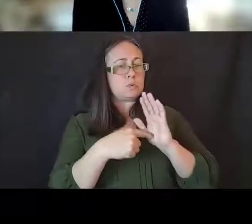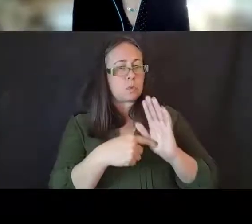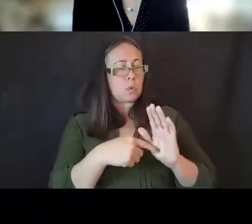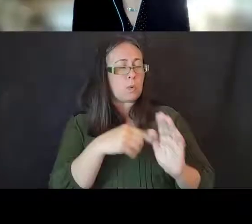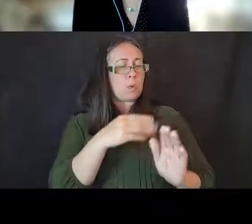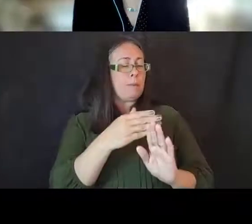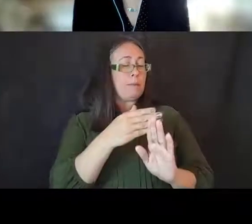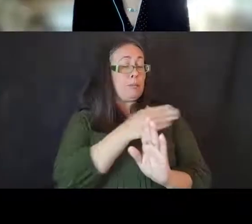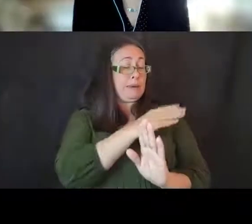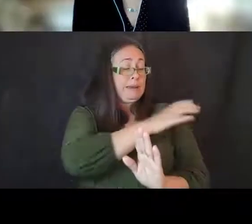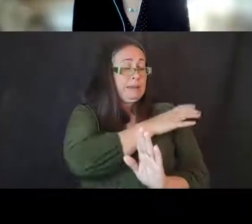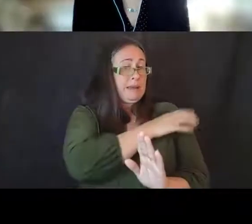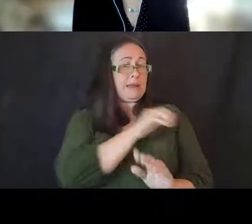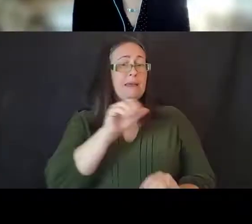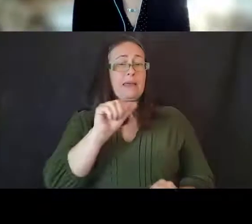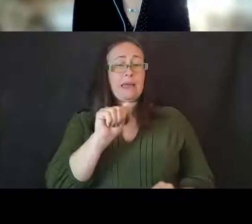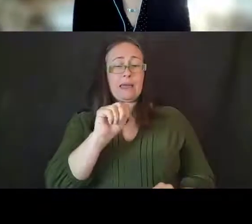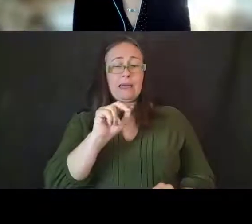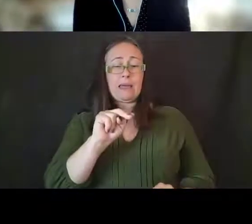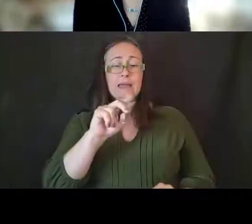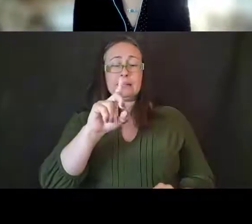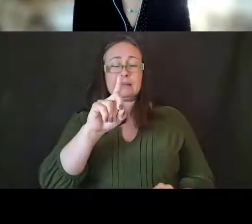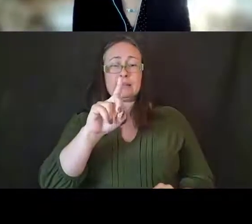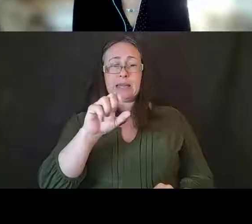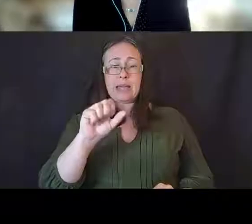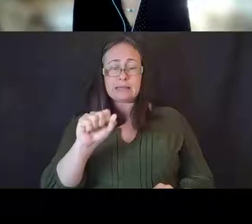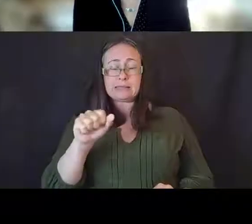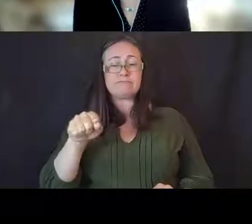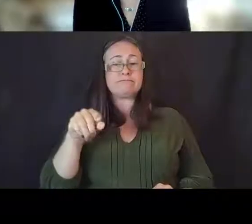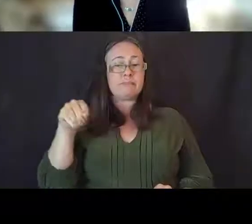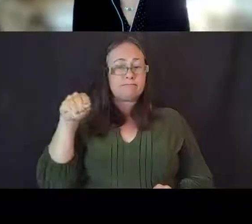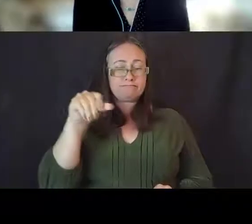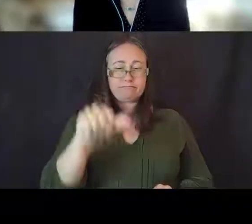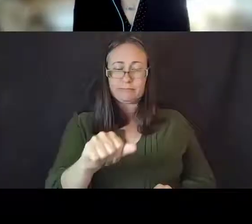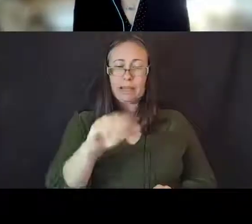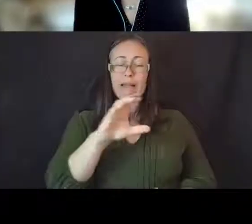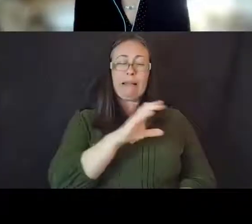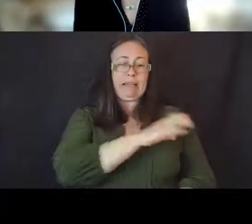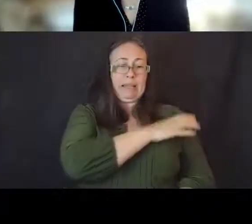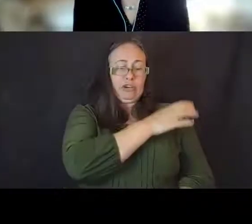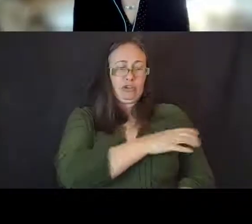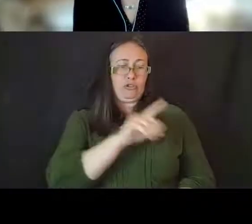NINDS funded a clinical trial and enrolled hundreds of patients.